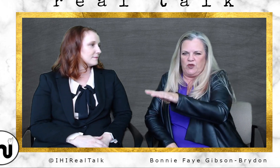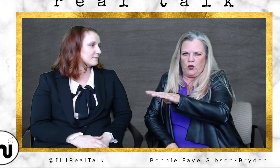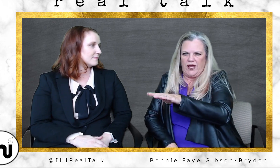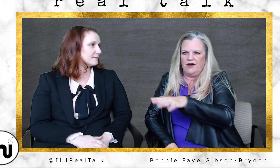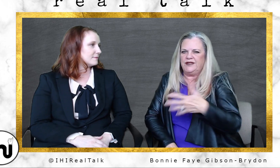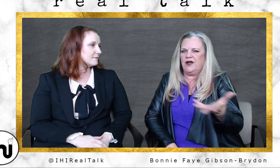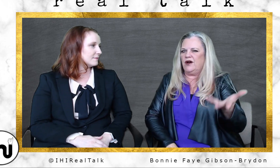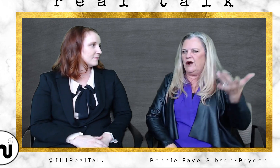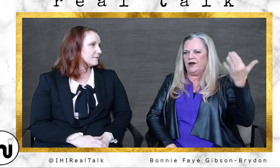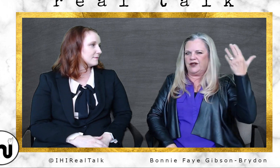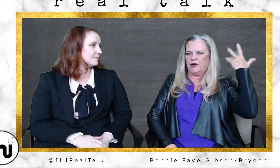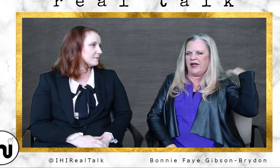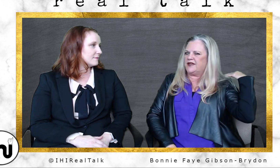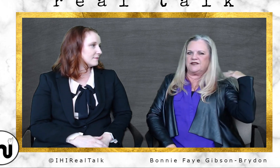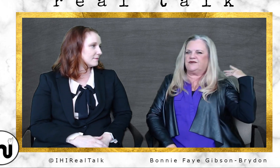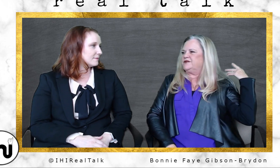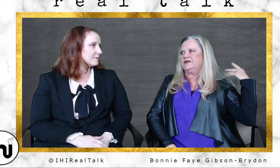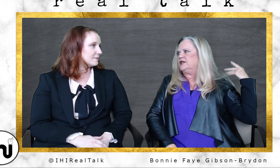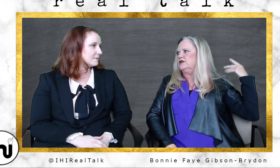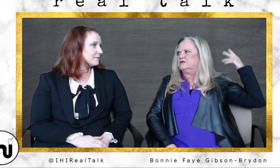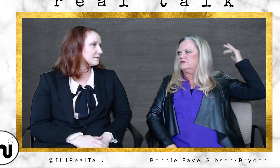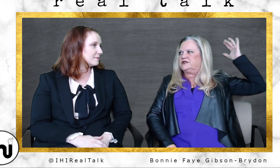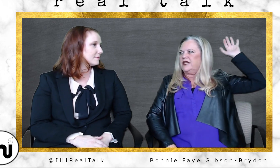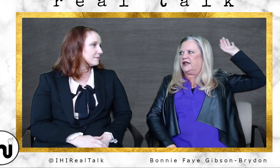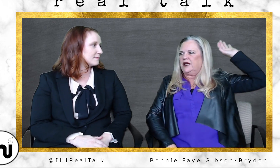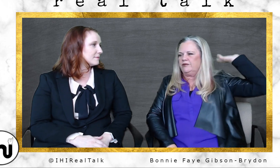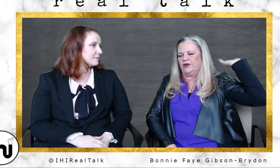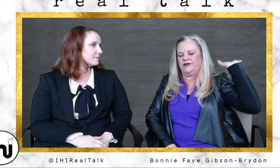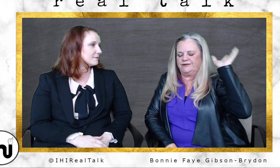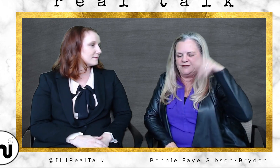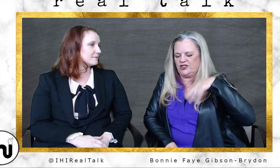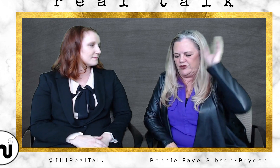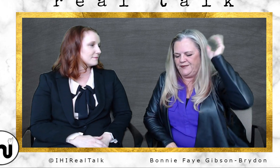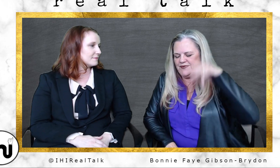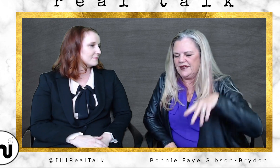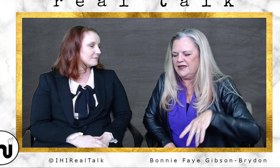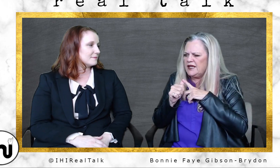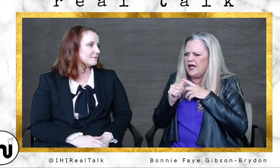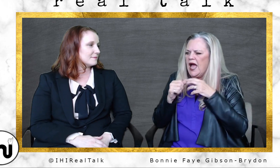the well. It's all in our past, legal setting up, history.